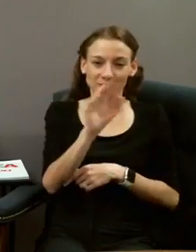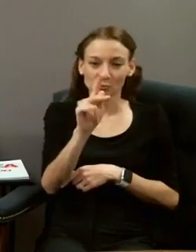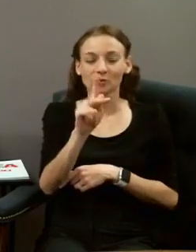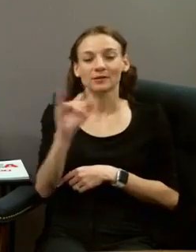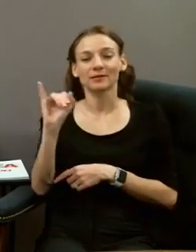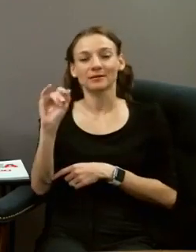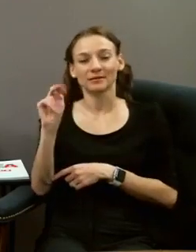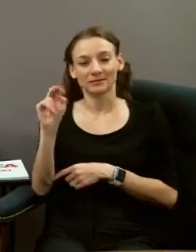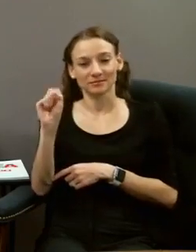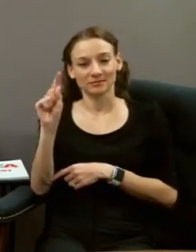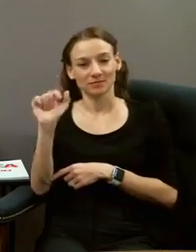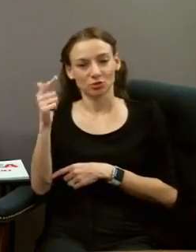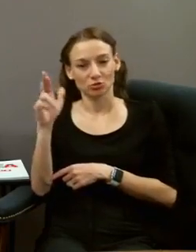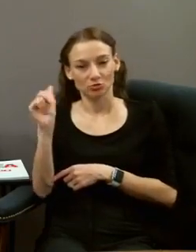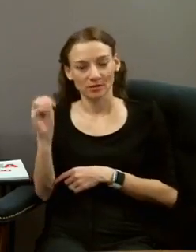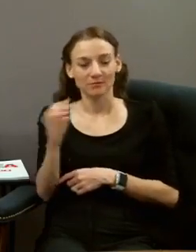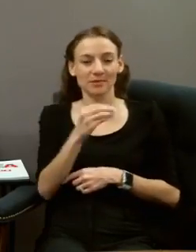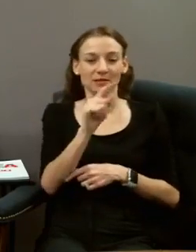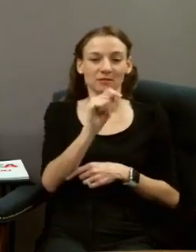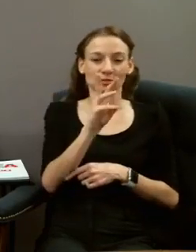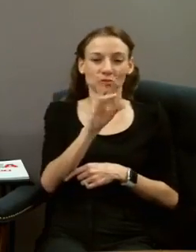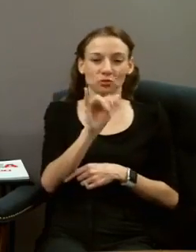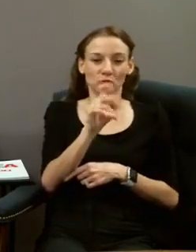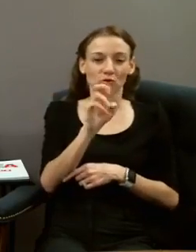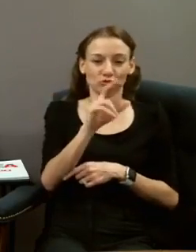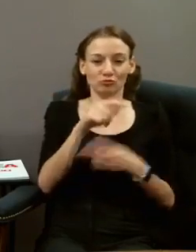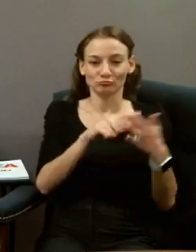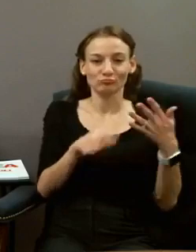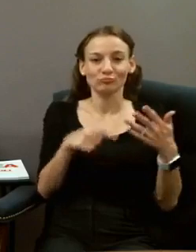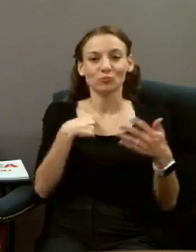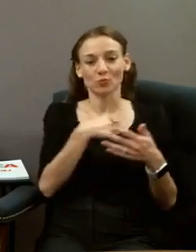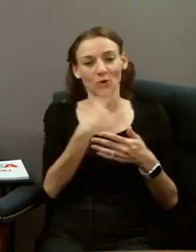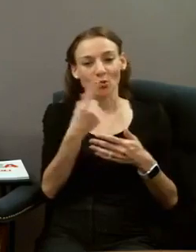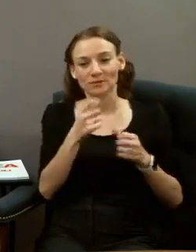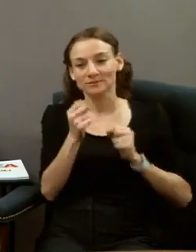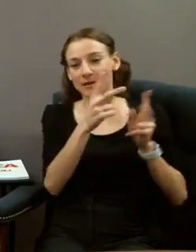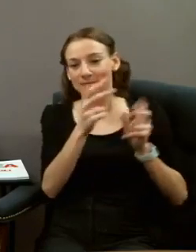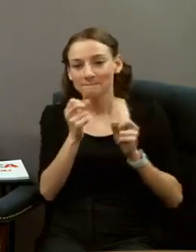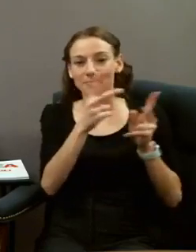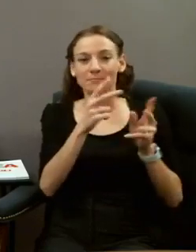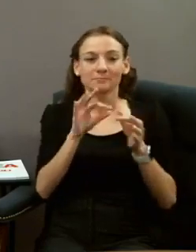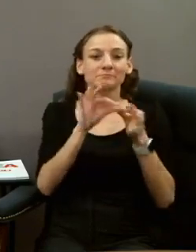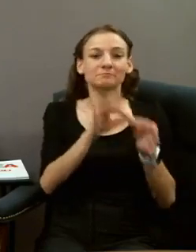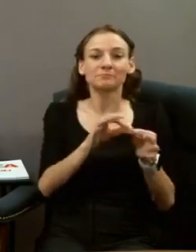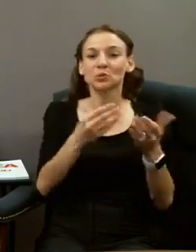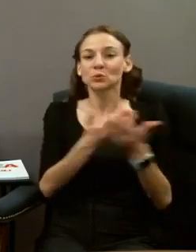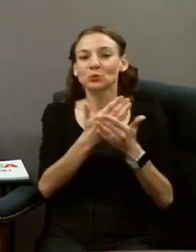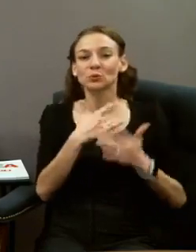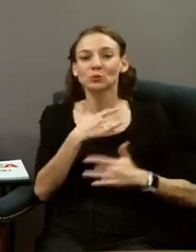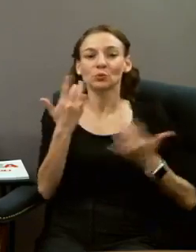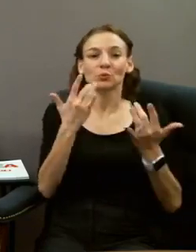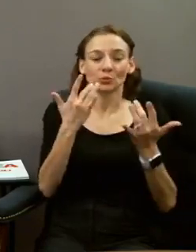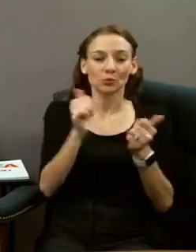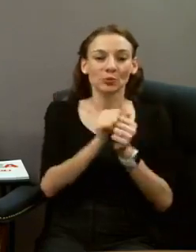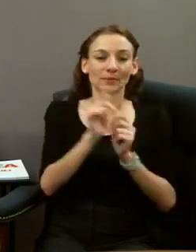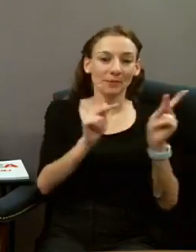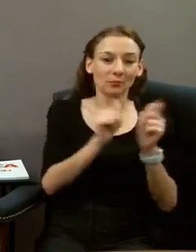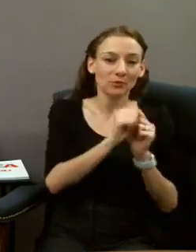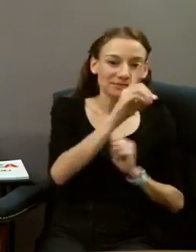with the latest news and developments affecting people with disabilities, including students with disabilities